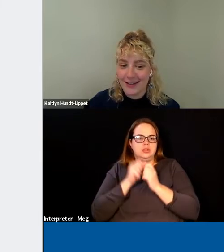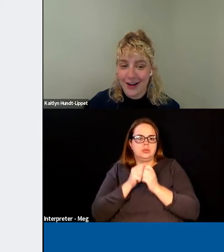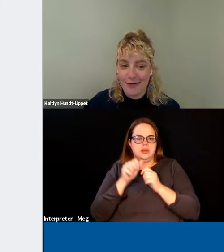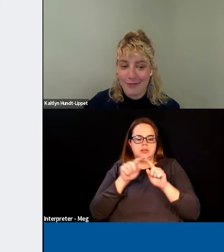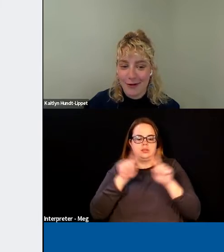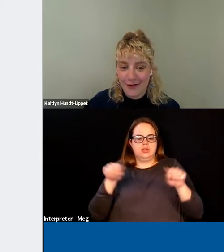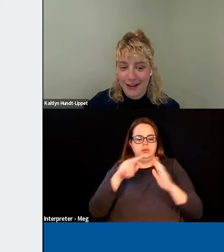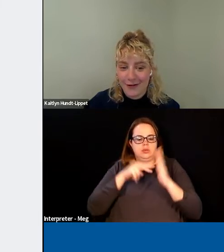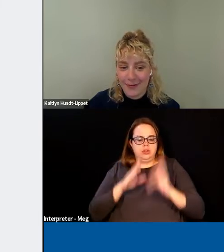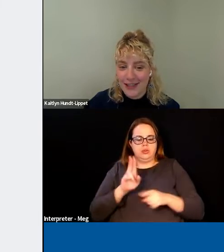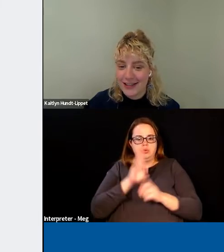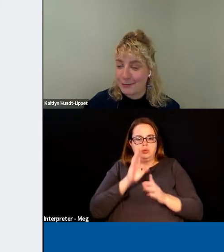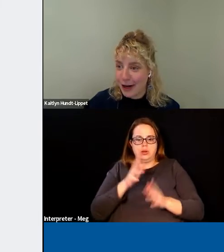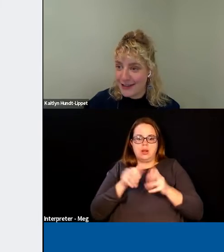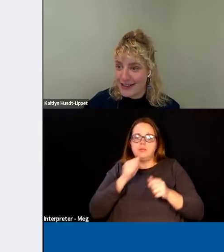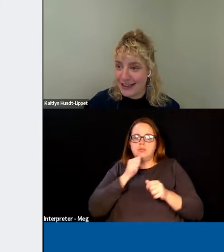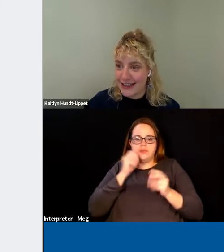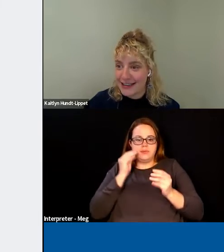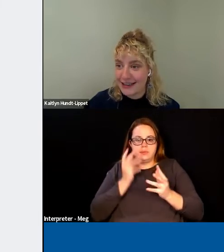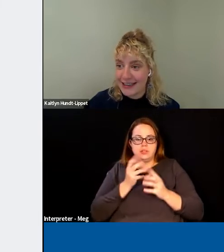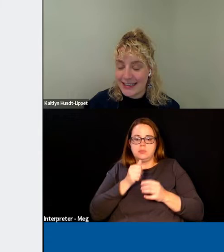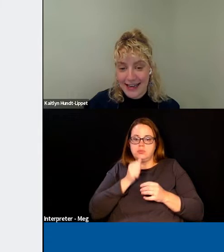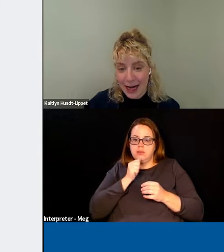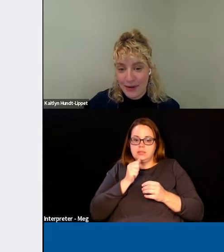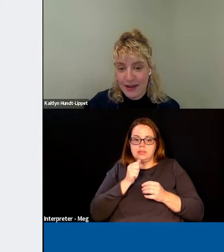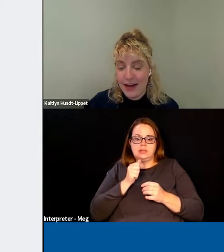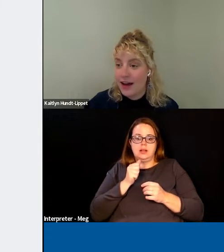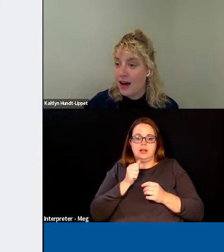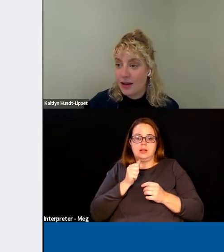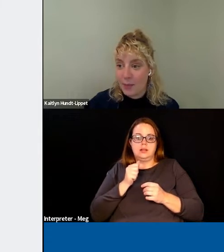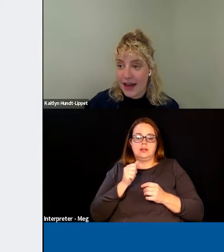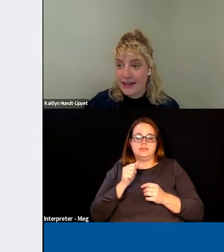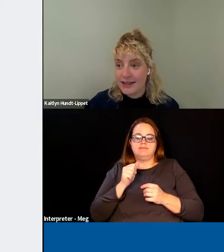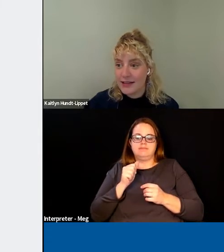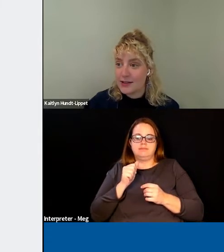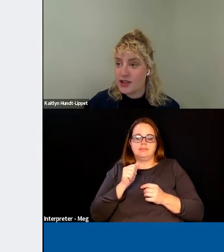There's a lot of private information and privacy leaks that happen a lot by accident,